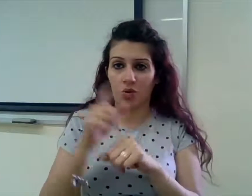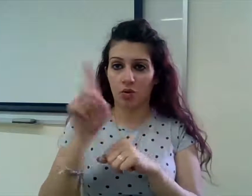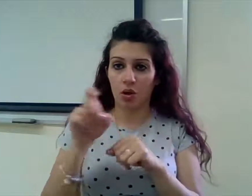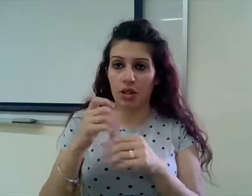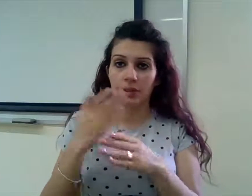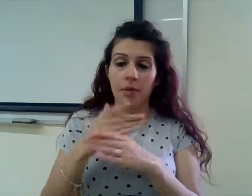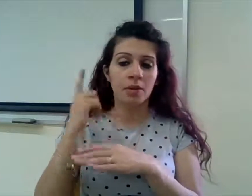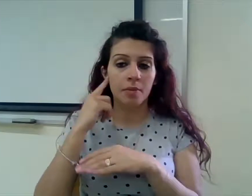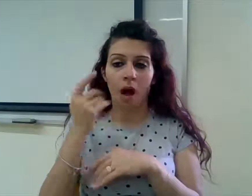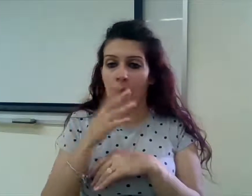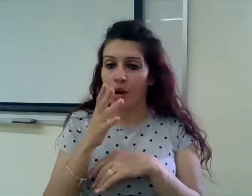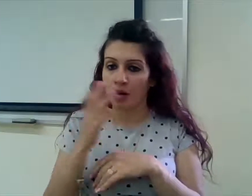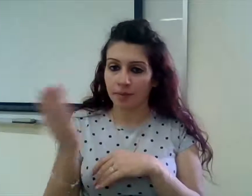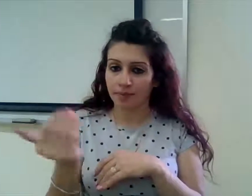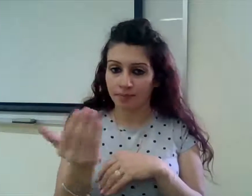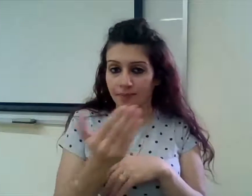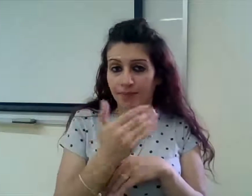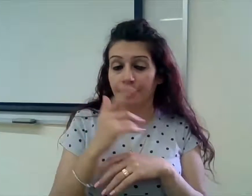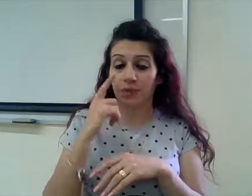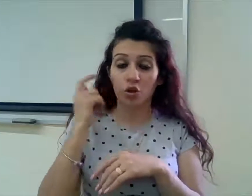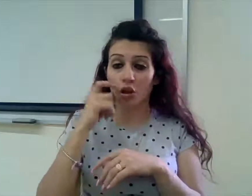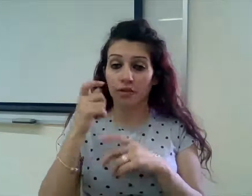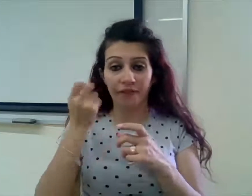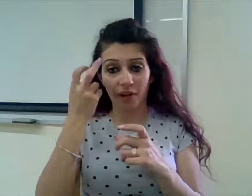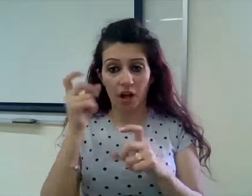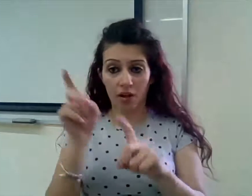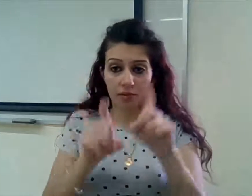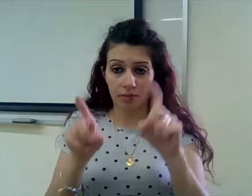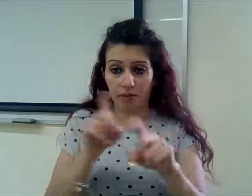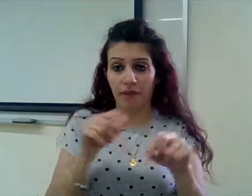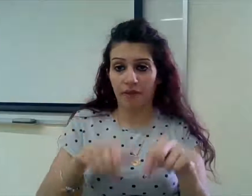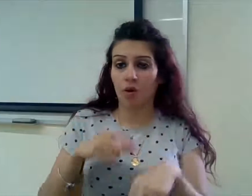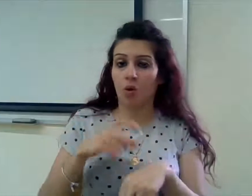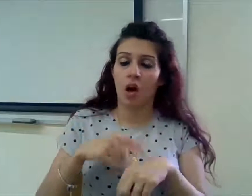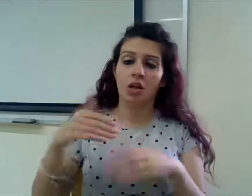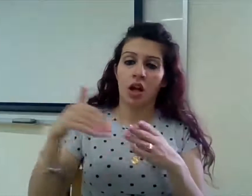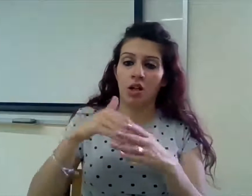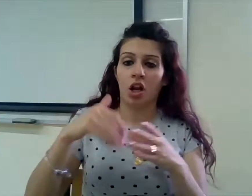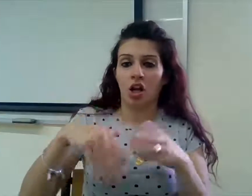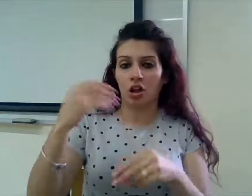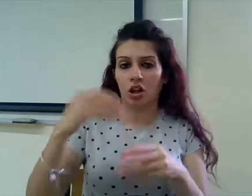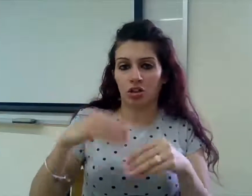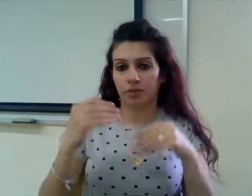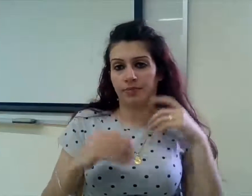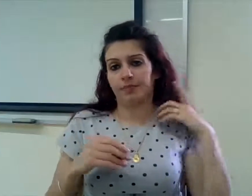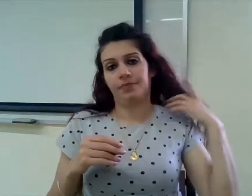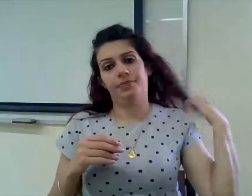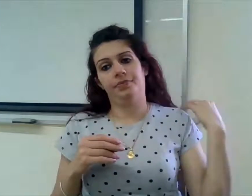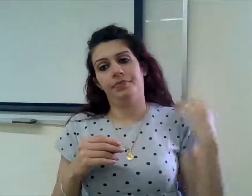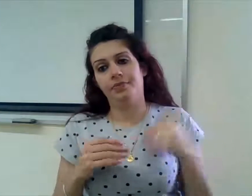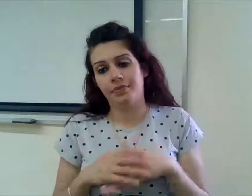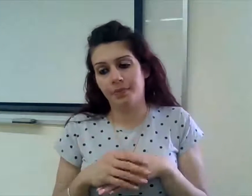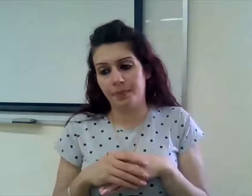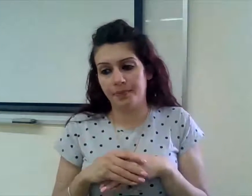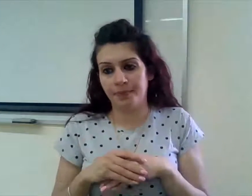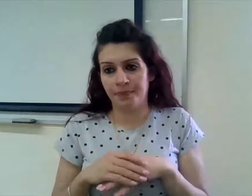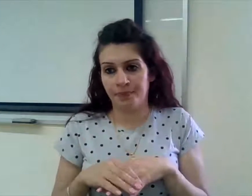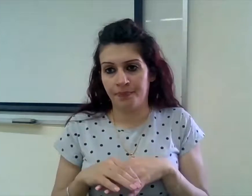answers in the shed I would like to introduce sein again it's great to meet